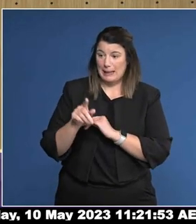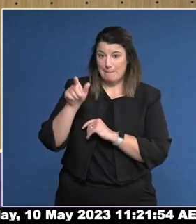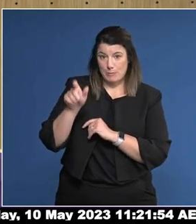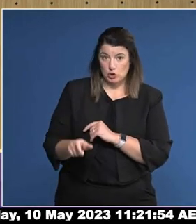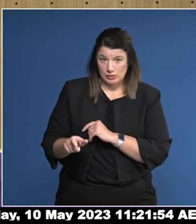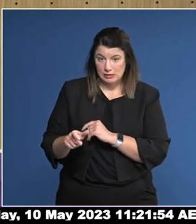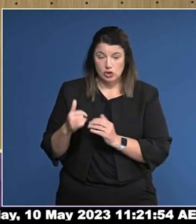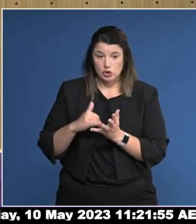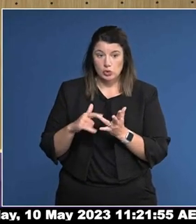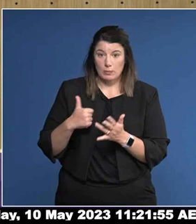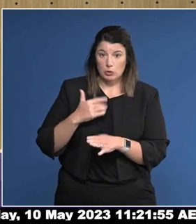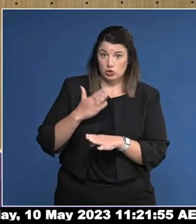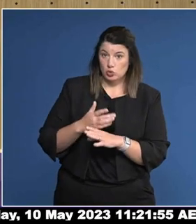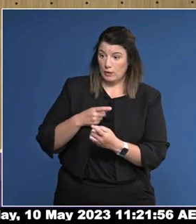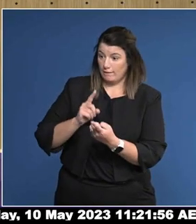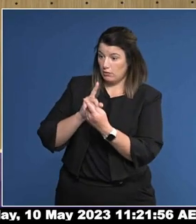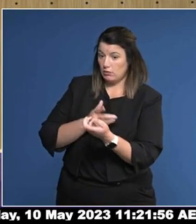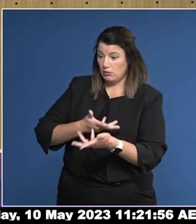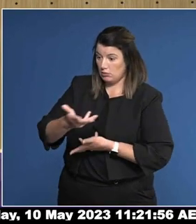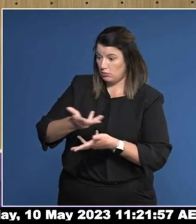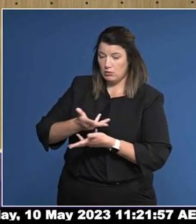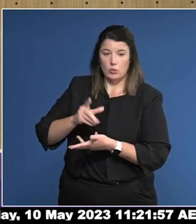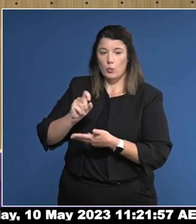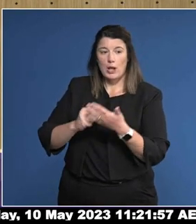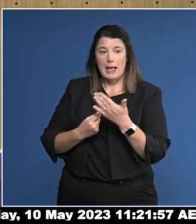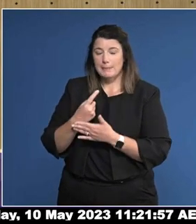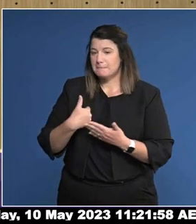sure of the nature of the conversation that occurred when the packs were delivered.